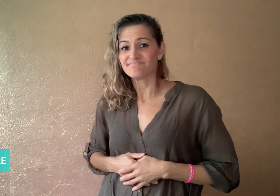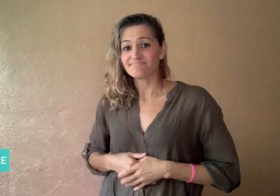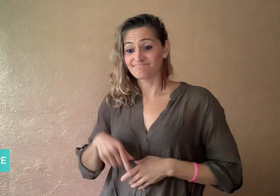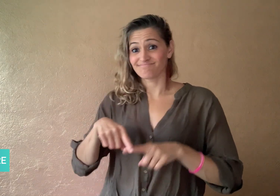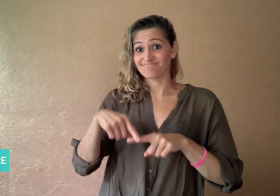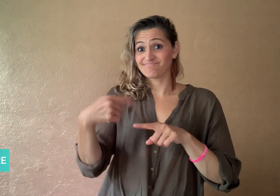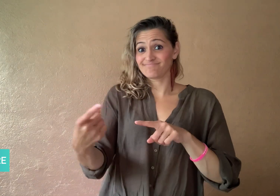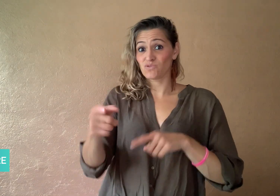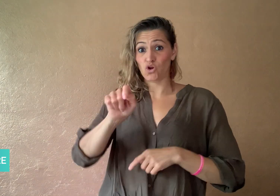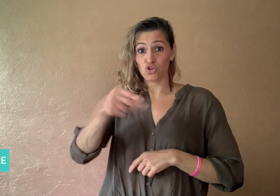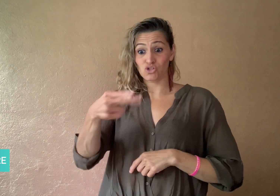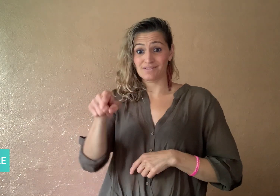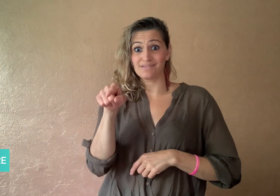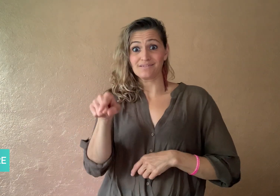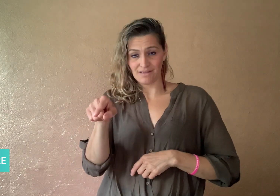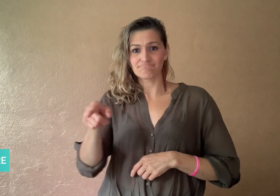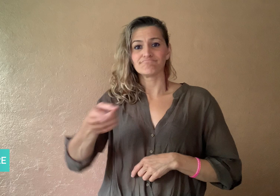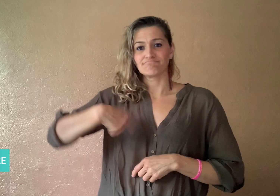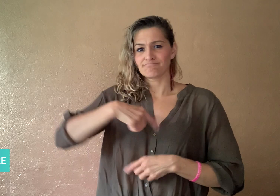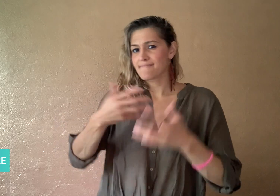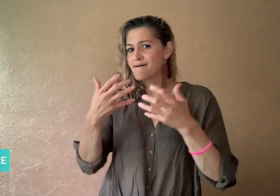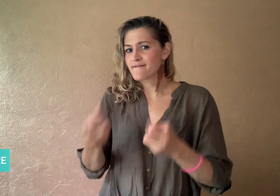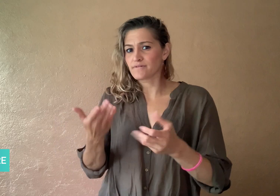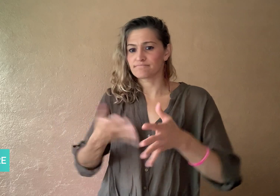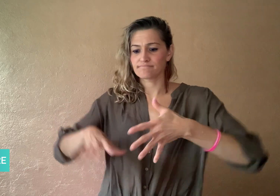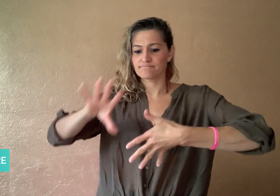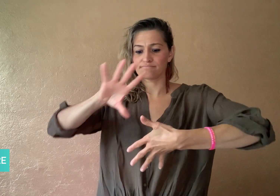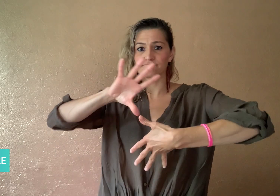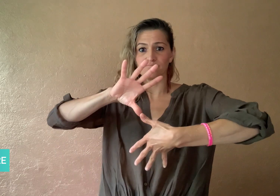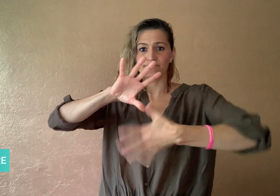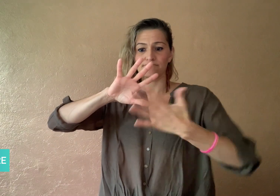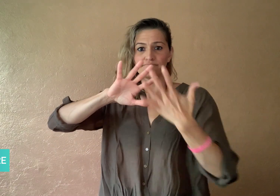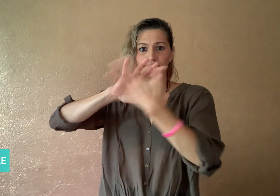This Thursday, we will have a report